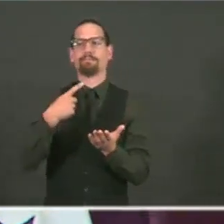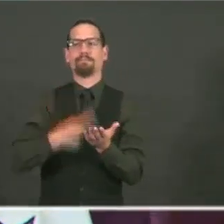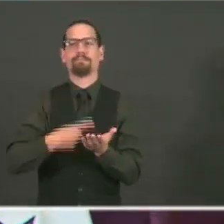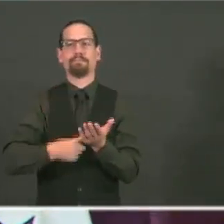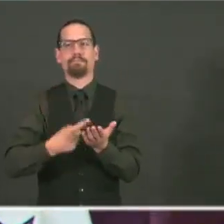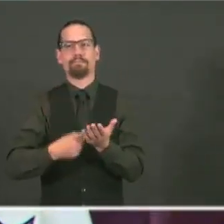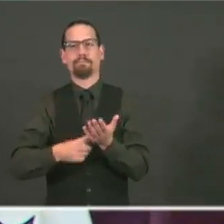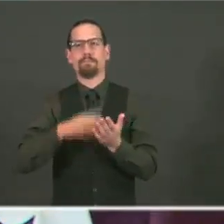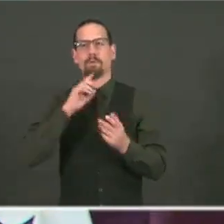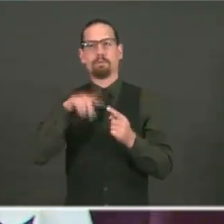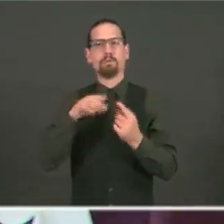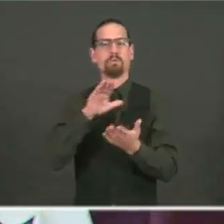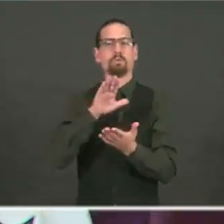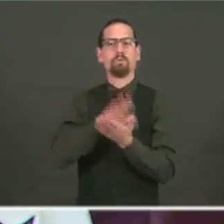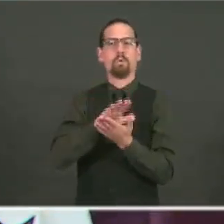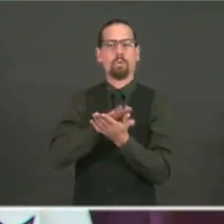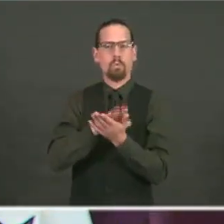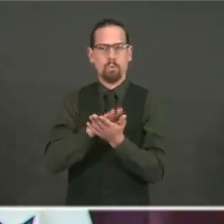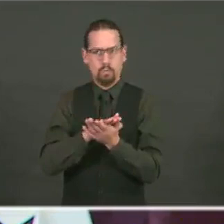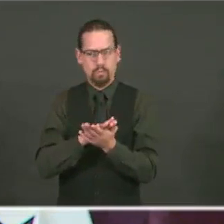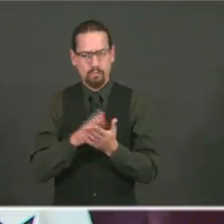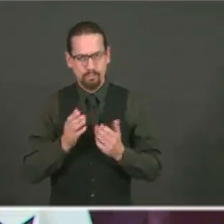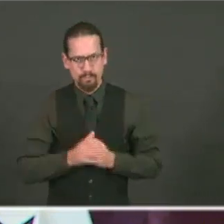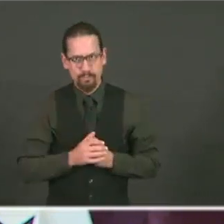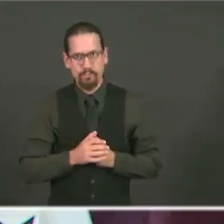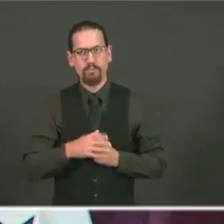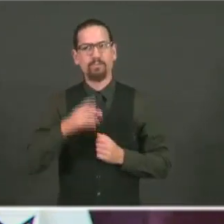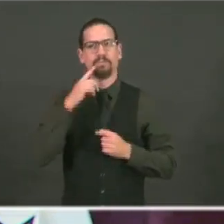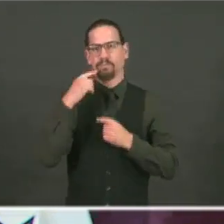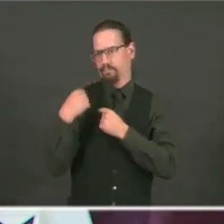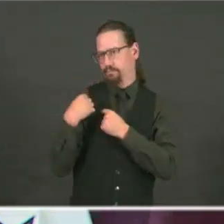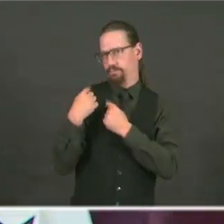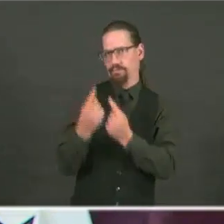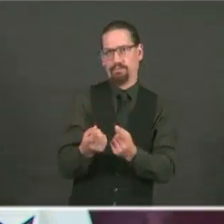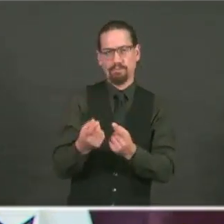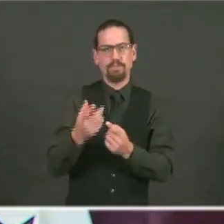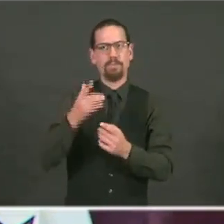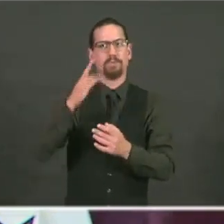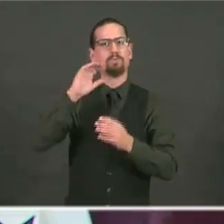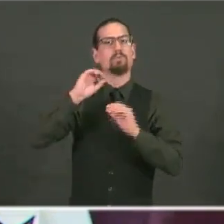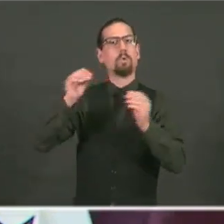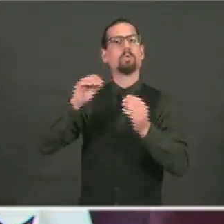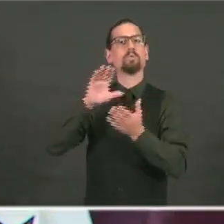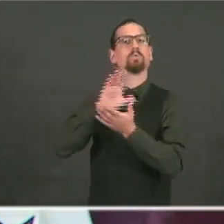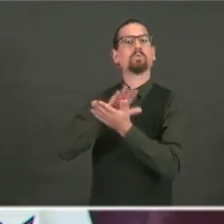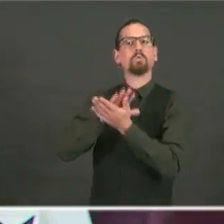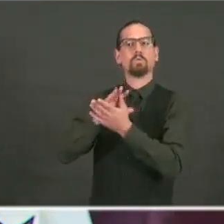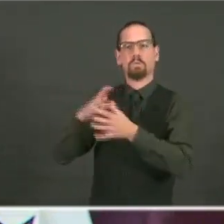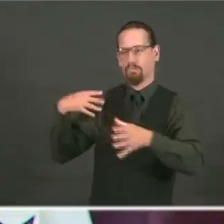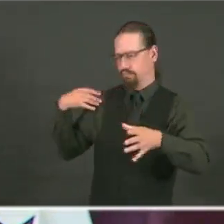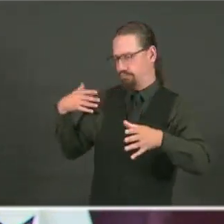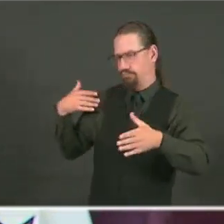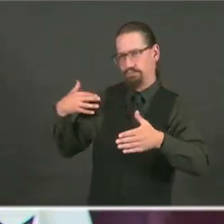SCHOOL. IT WAS FUN FOR ME. I GOT TO SEE THESE YOUNG